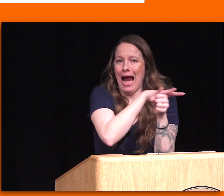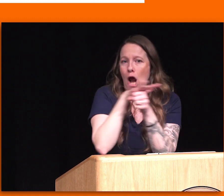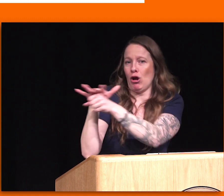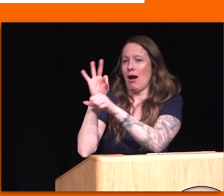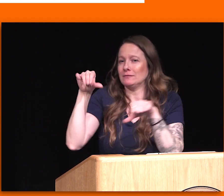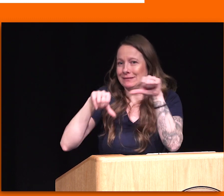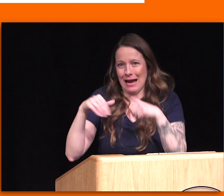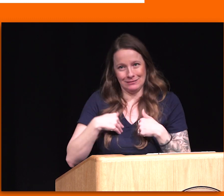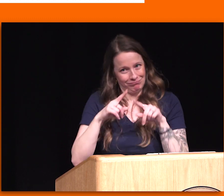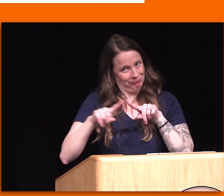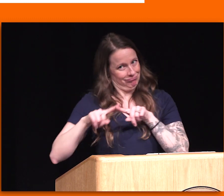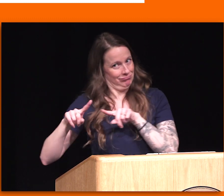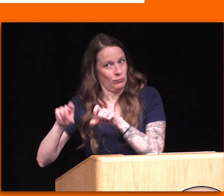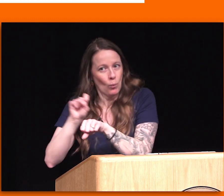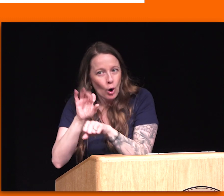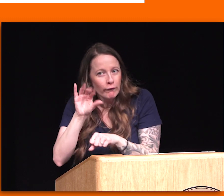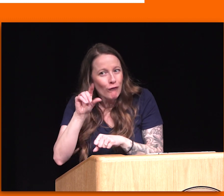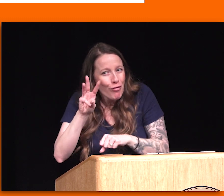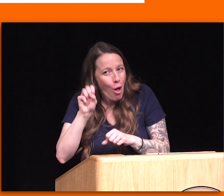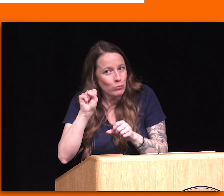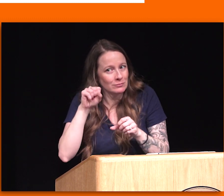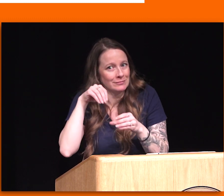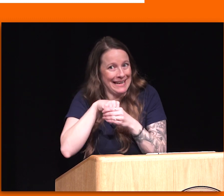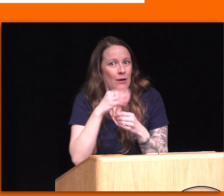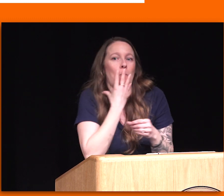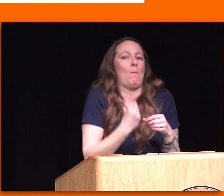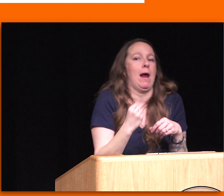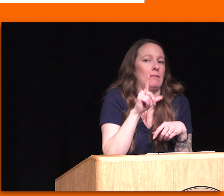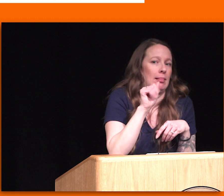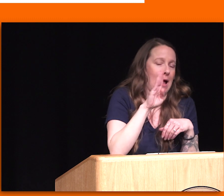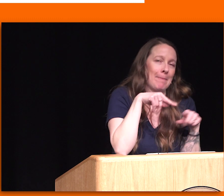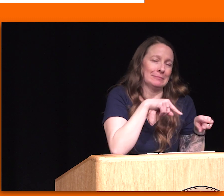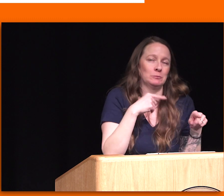when you're thinking about the different parts of research.